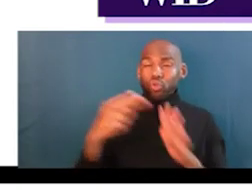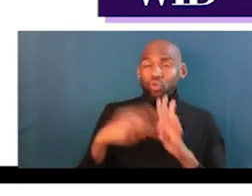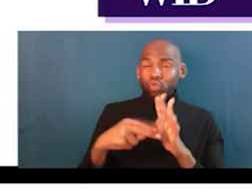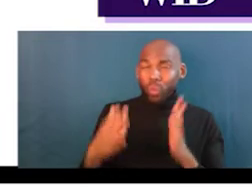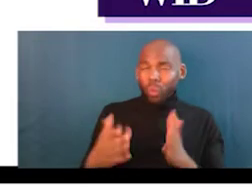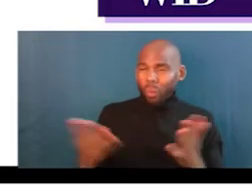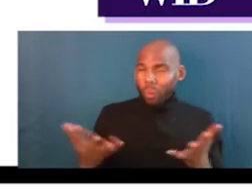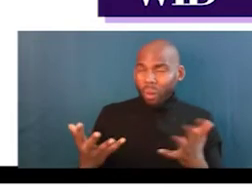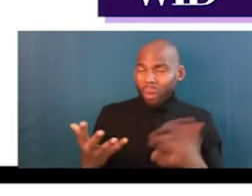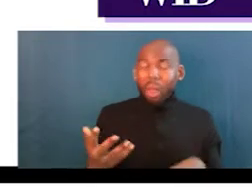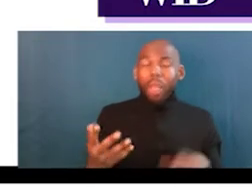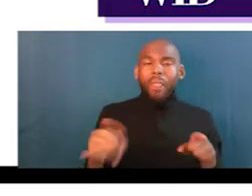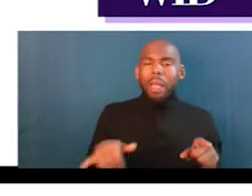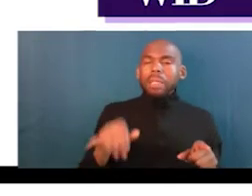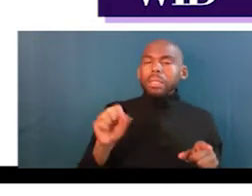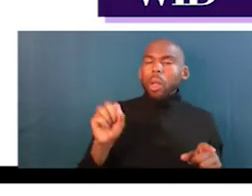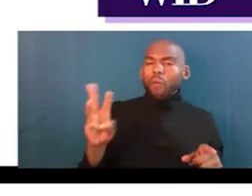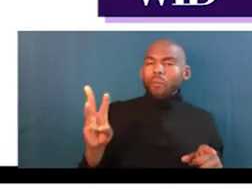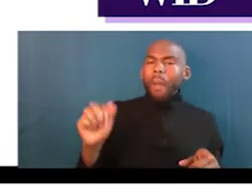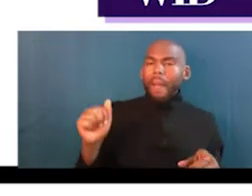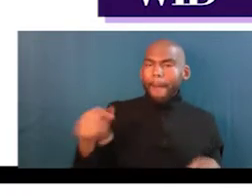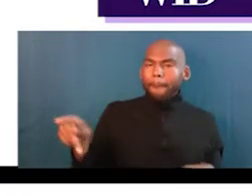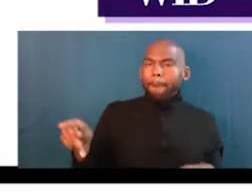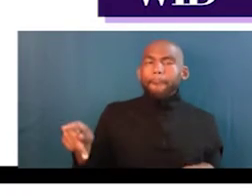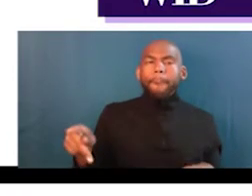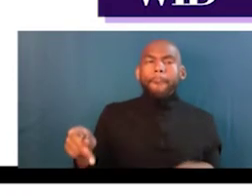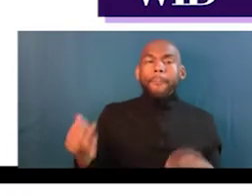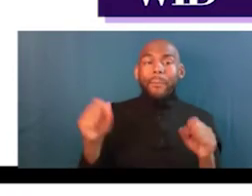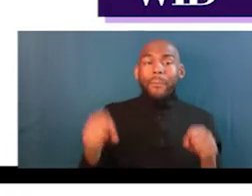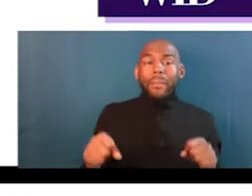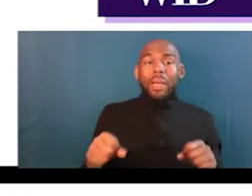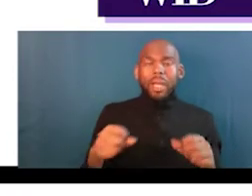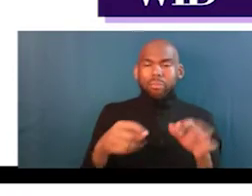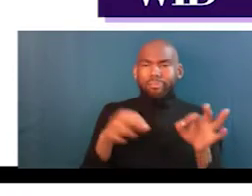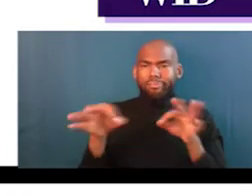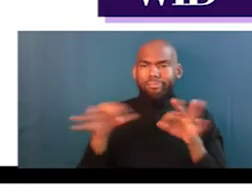readers are software applications that attempt to convey what can be viewed on a display